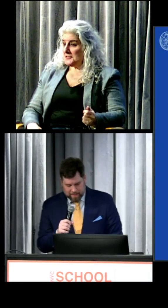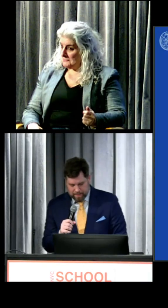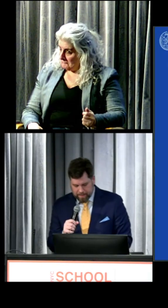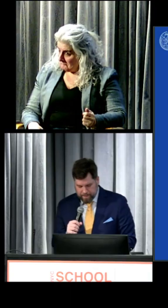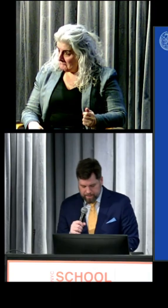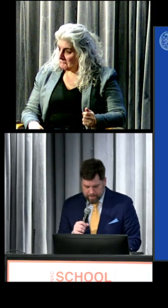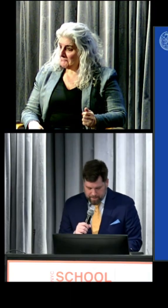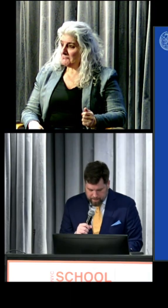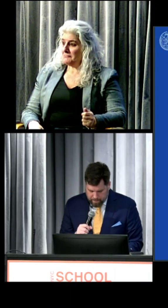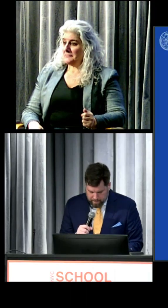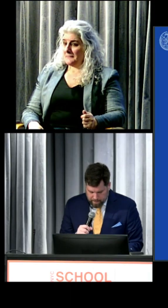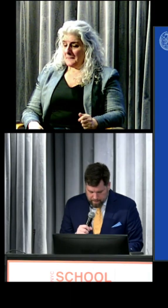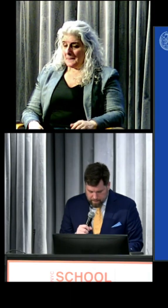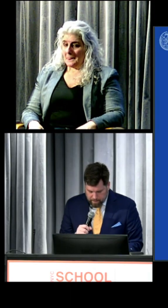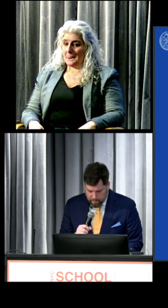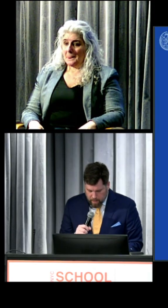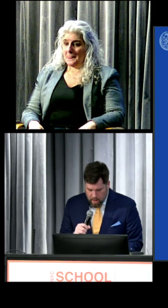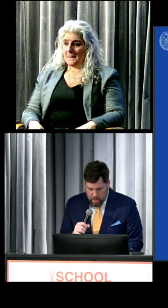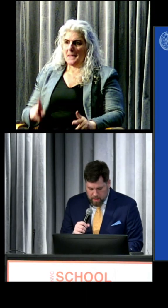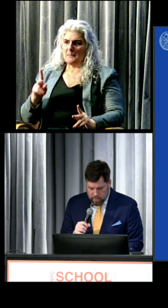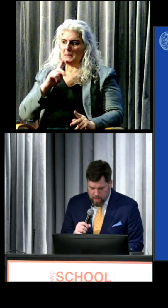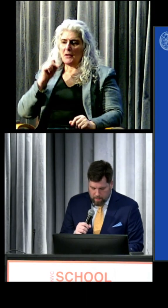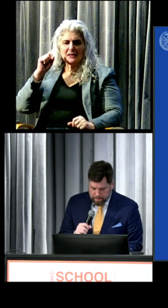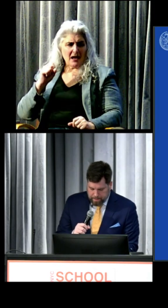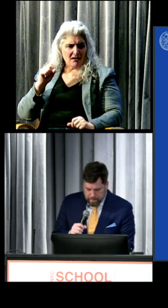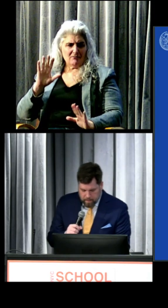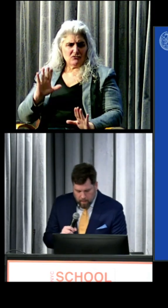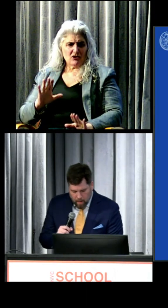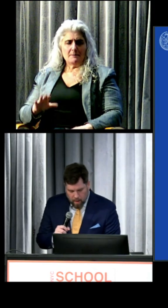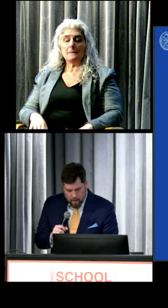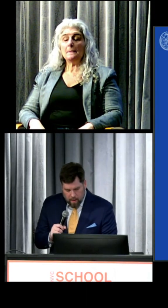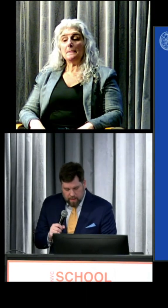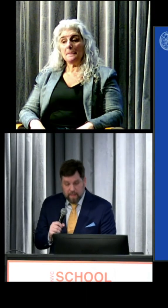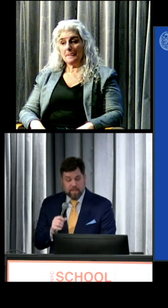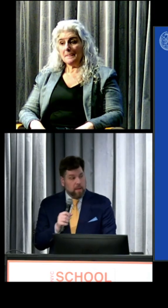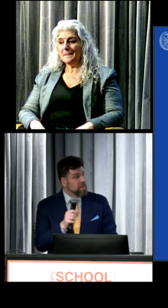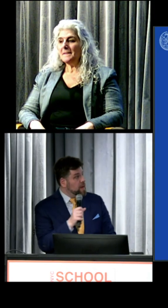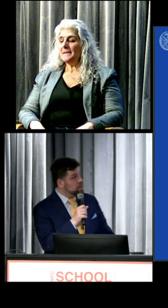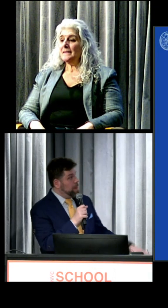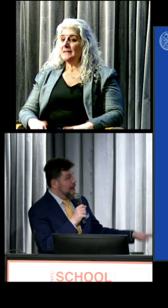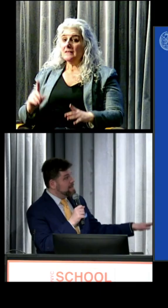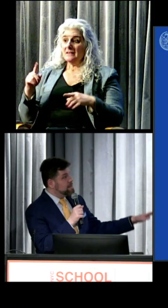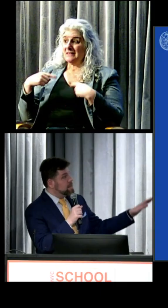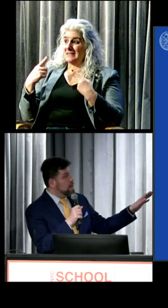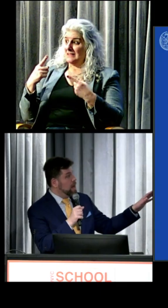The next goal was to use physical pieces that could infinitely stack, and that sounds like an